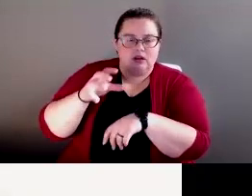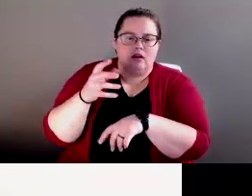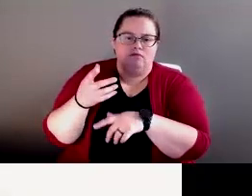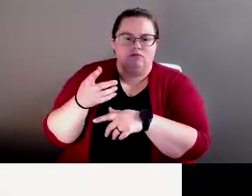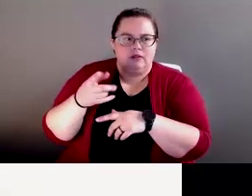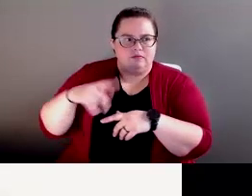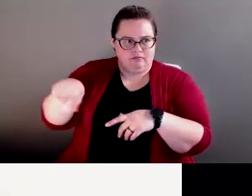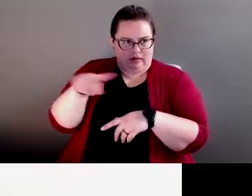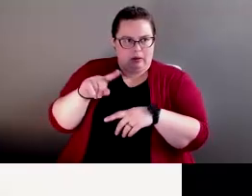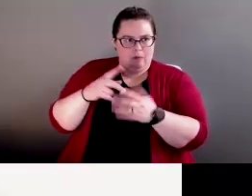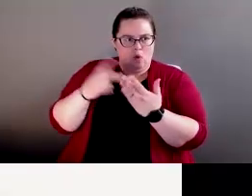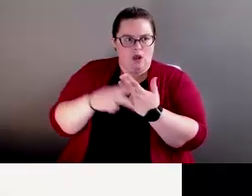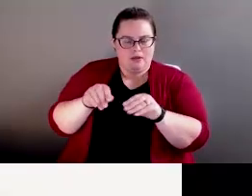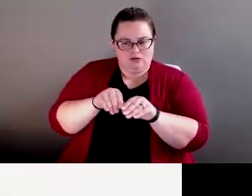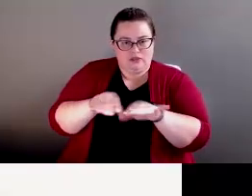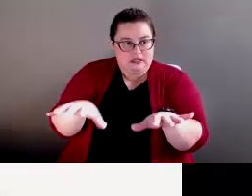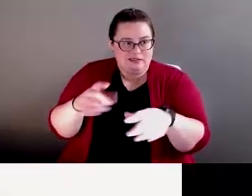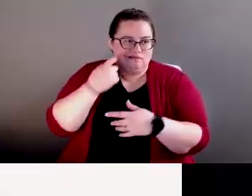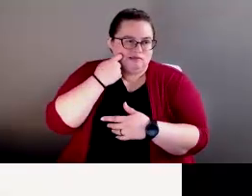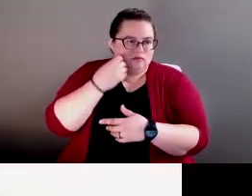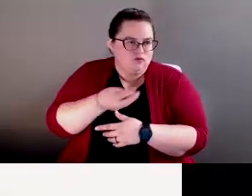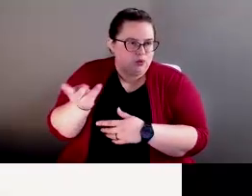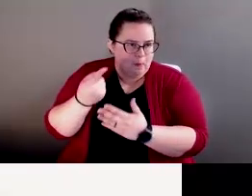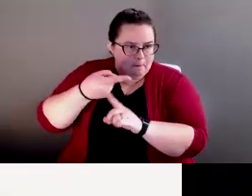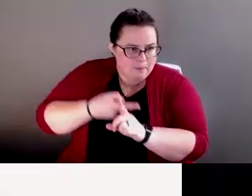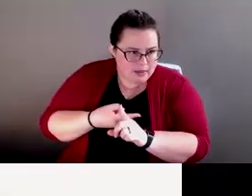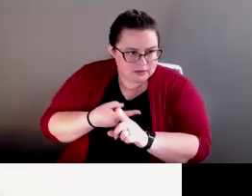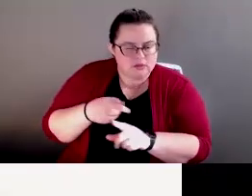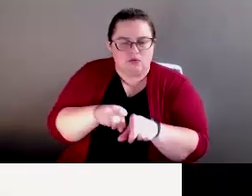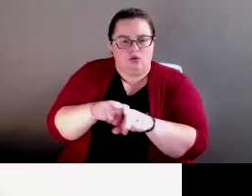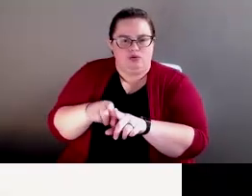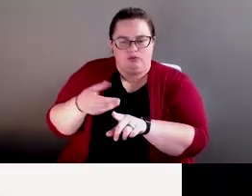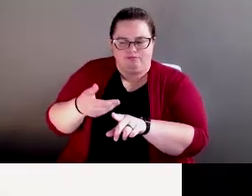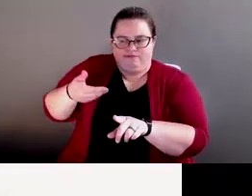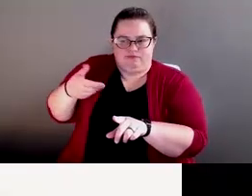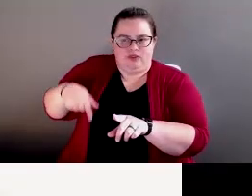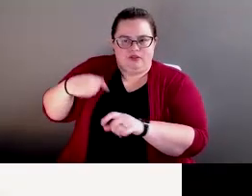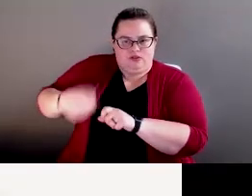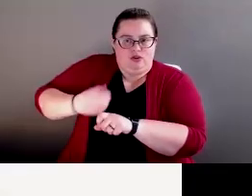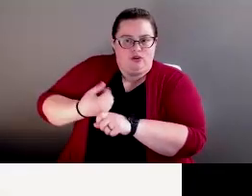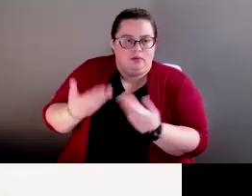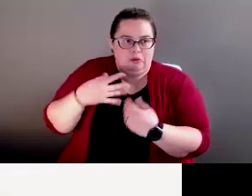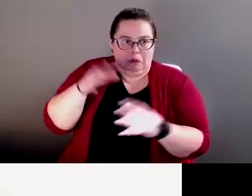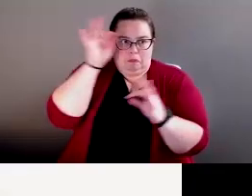within the past couple of months, as well as earlier this year that you may or may not be aware of as well, too,